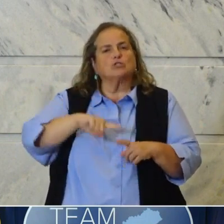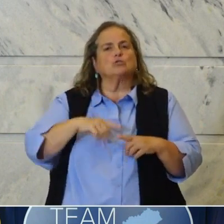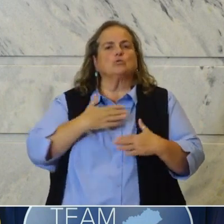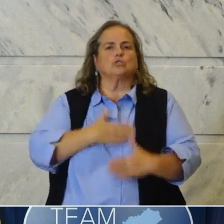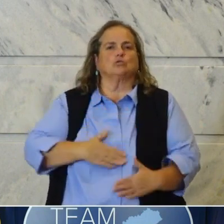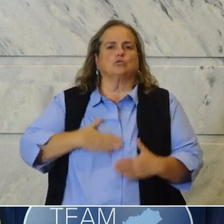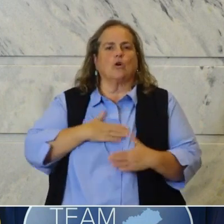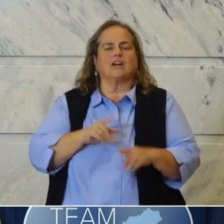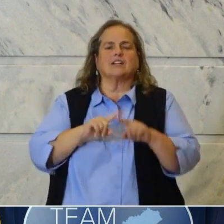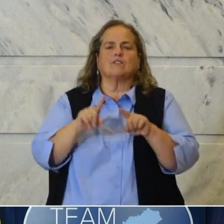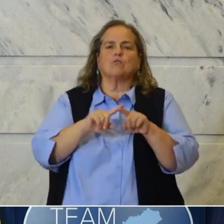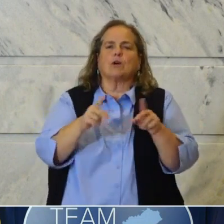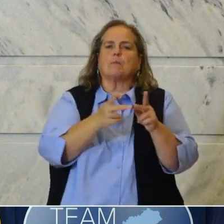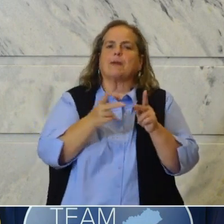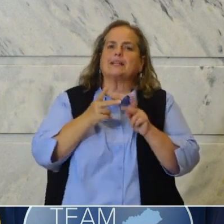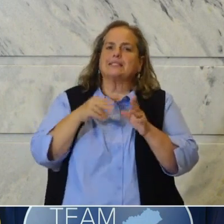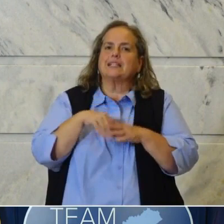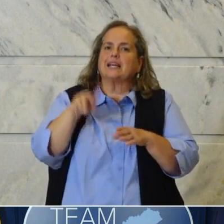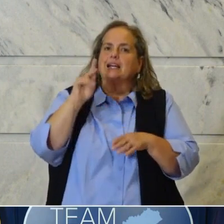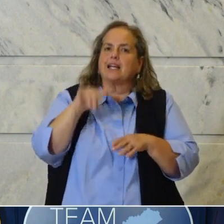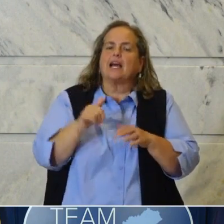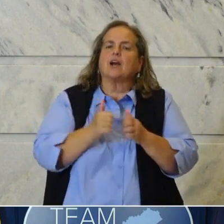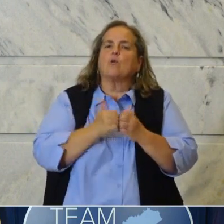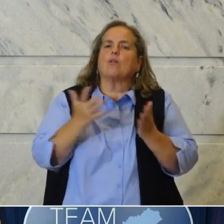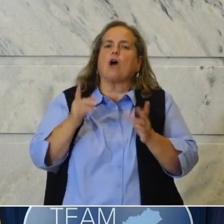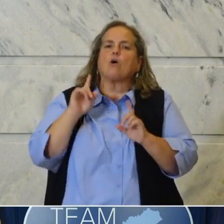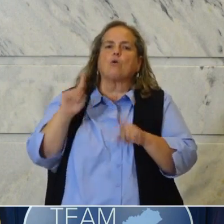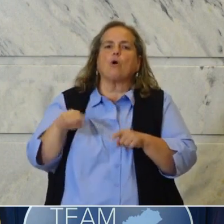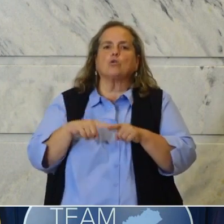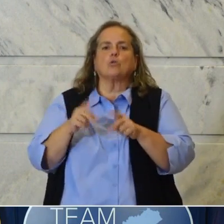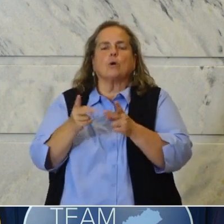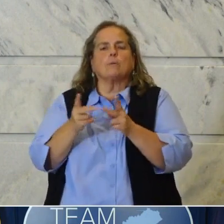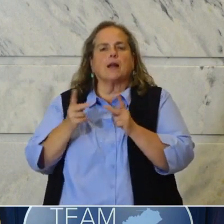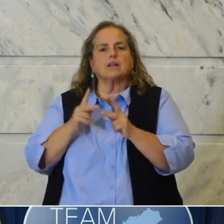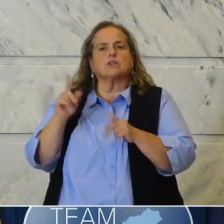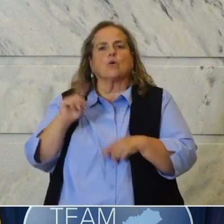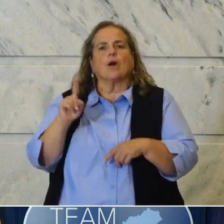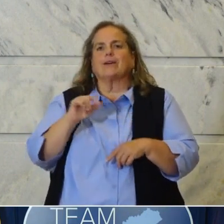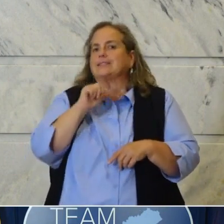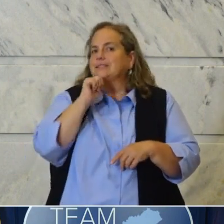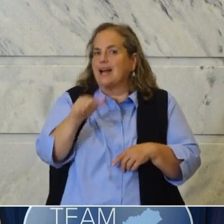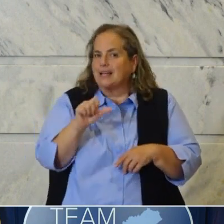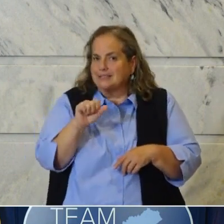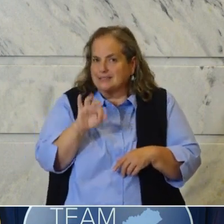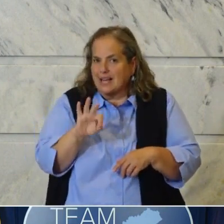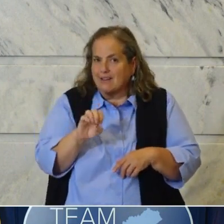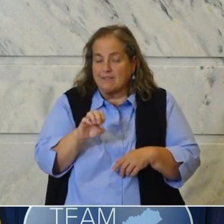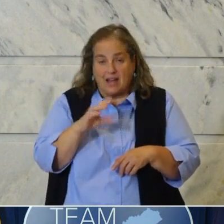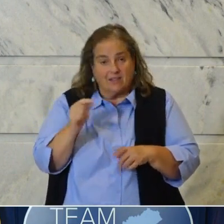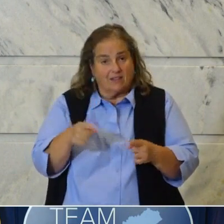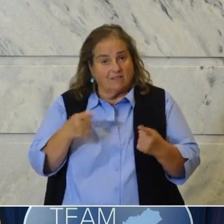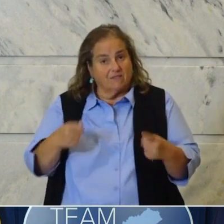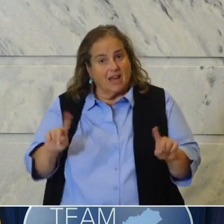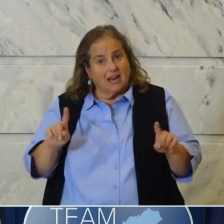different places in Kentucky without going to a place where it is not safe. And finally, we